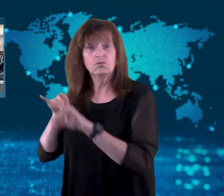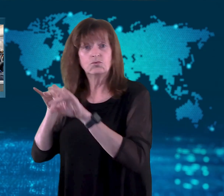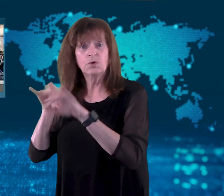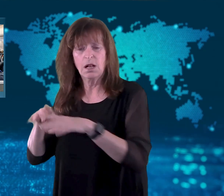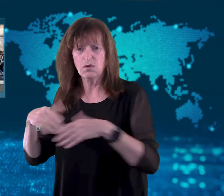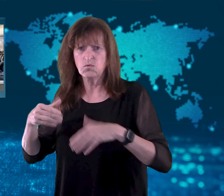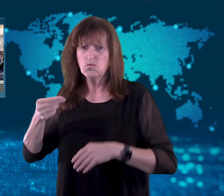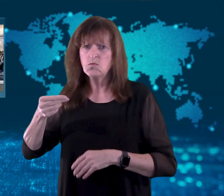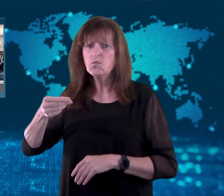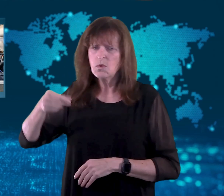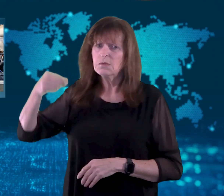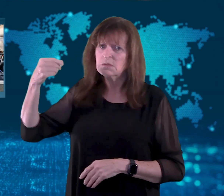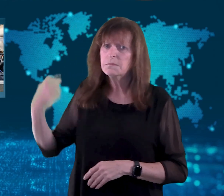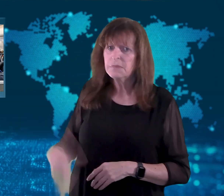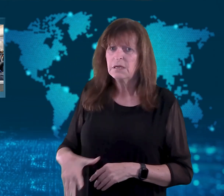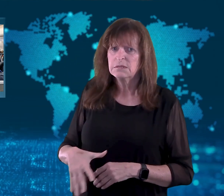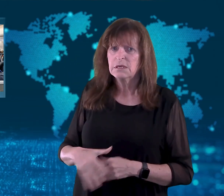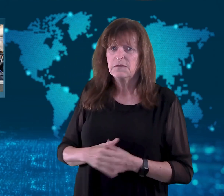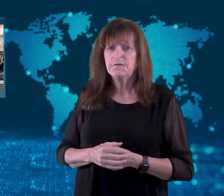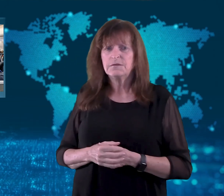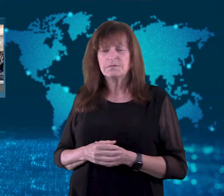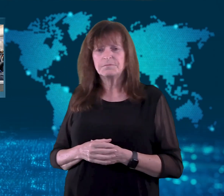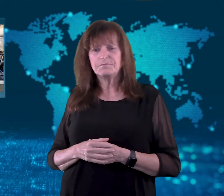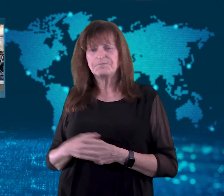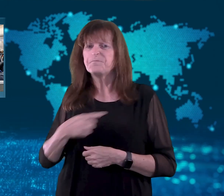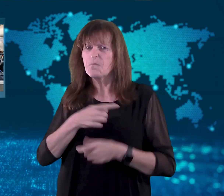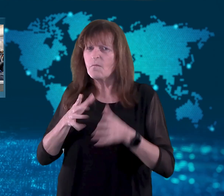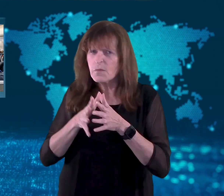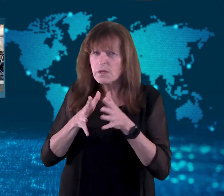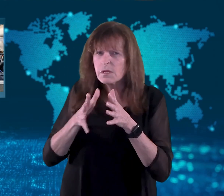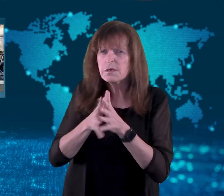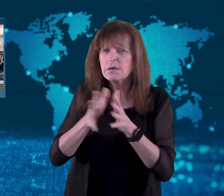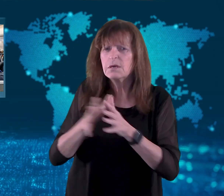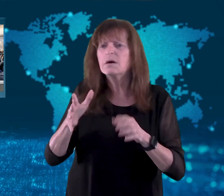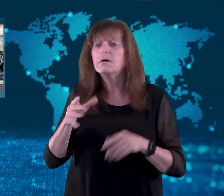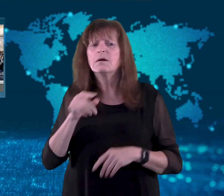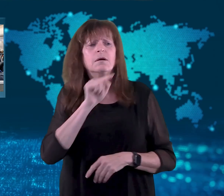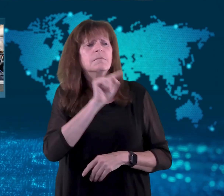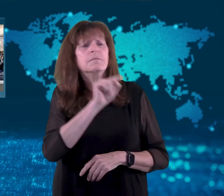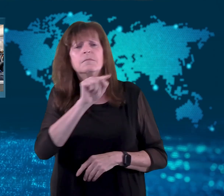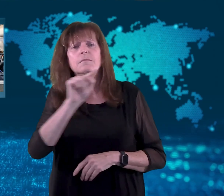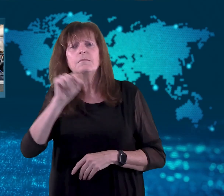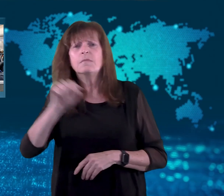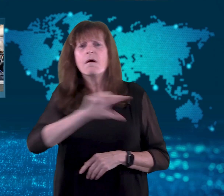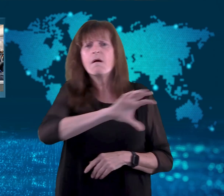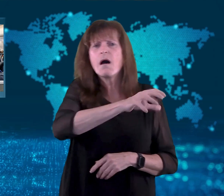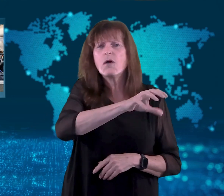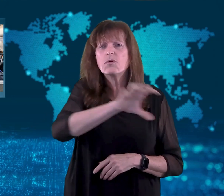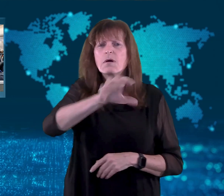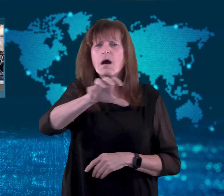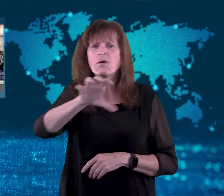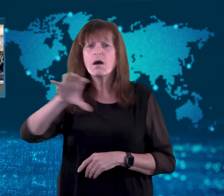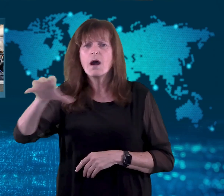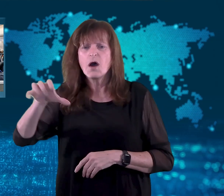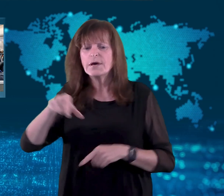He pointed out that some countries chose not to take